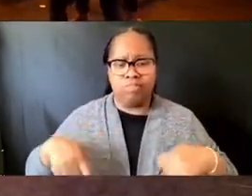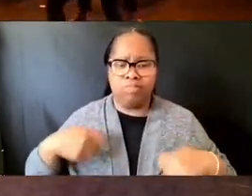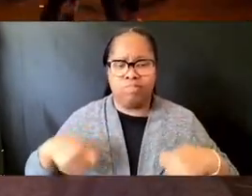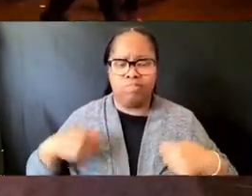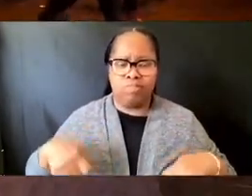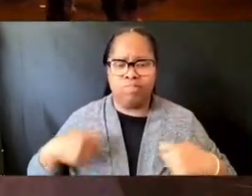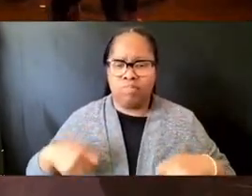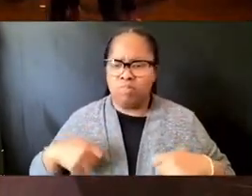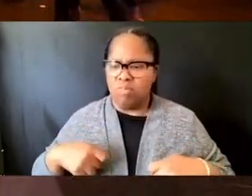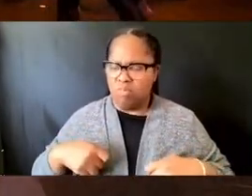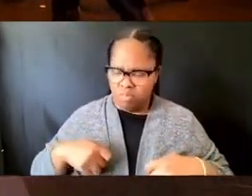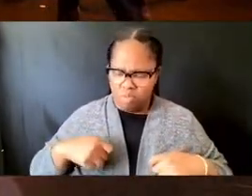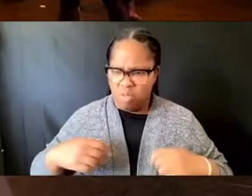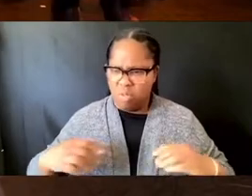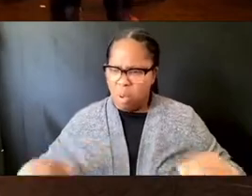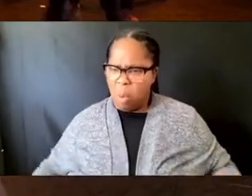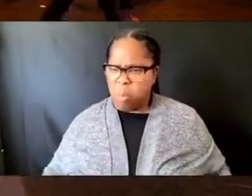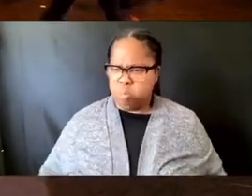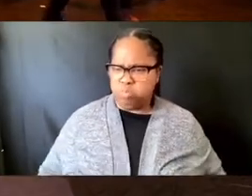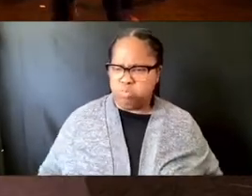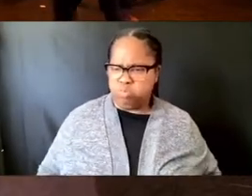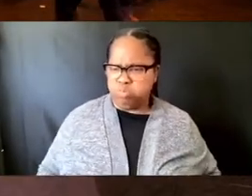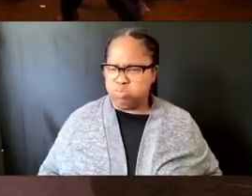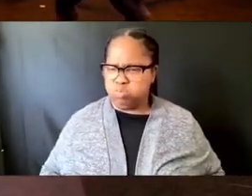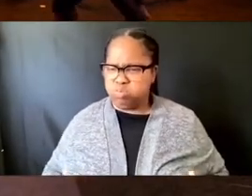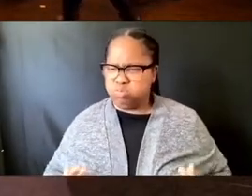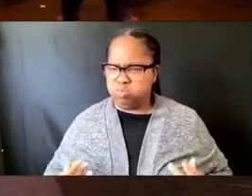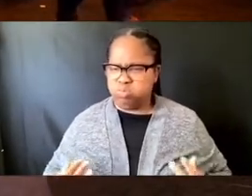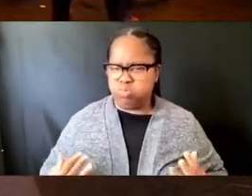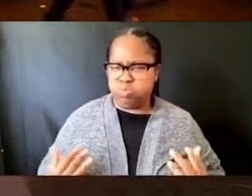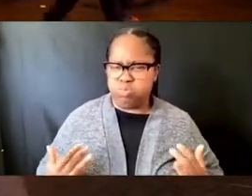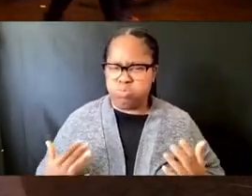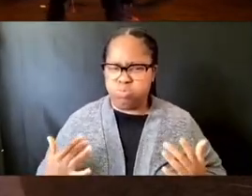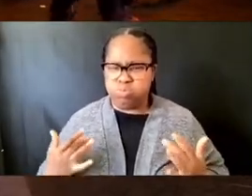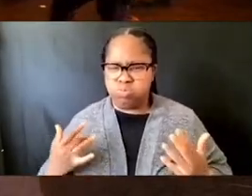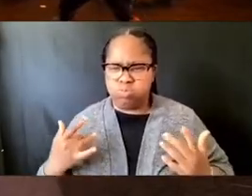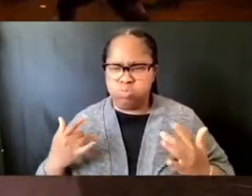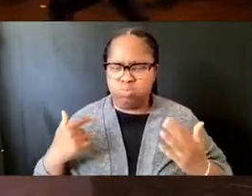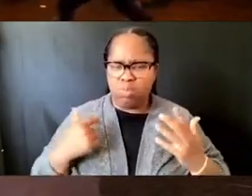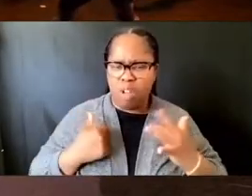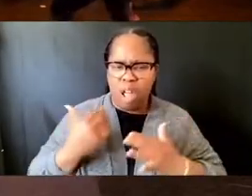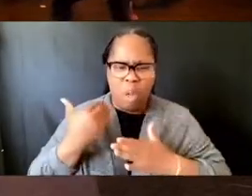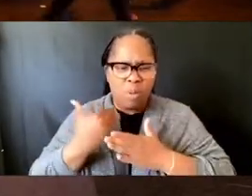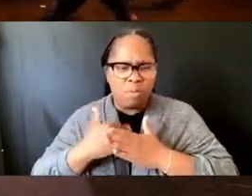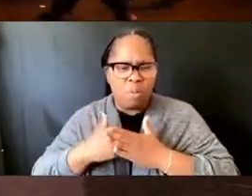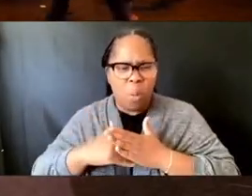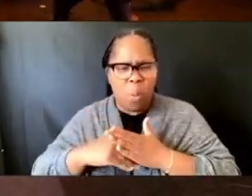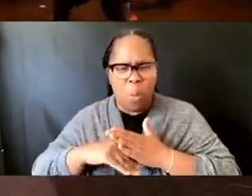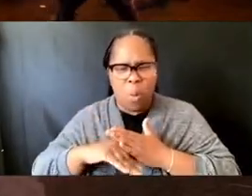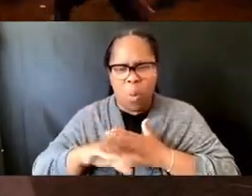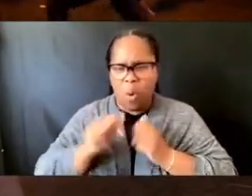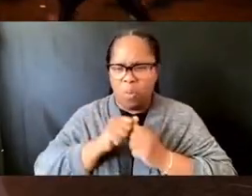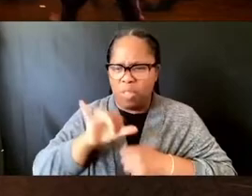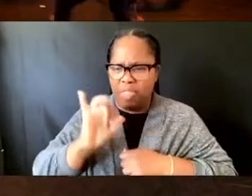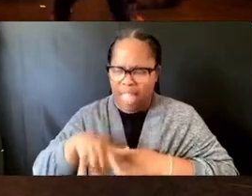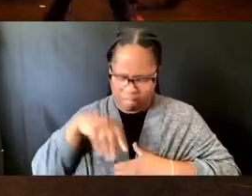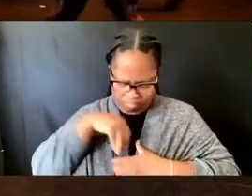It moves up my thighs from my toes. I was born with it. It's been here. It moves through the air to my nose.